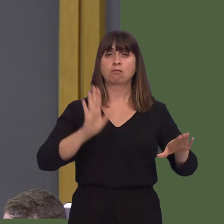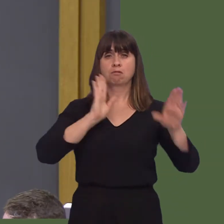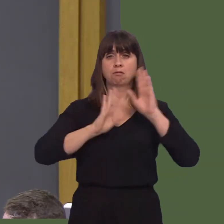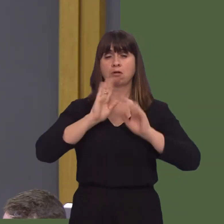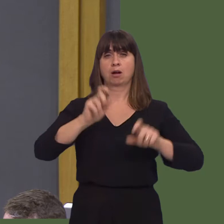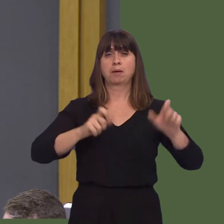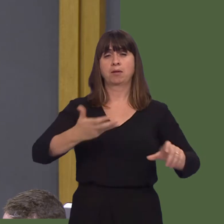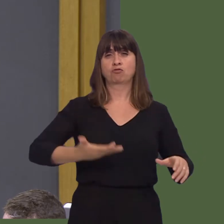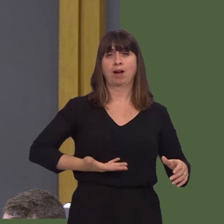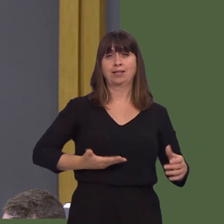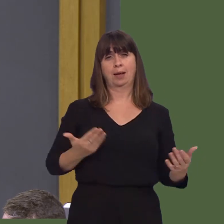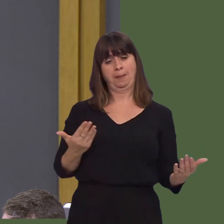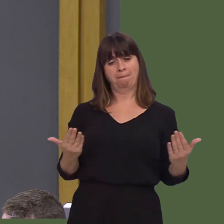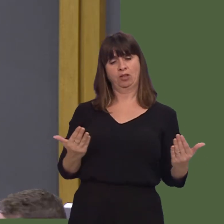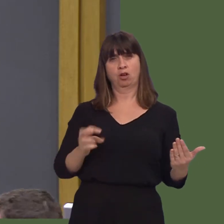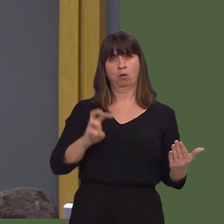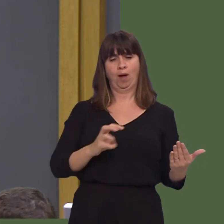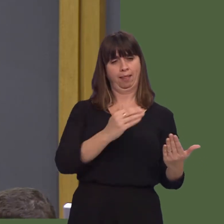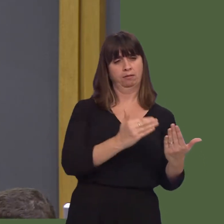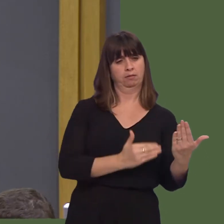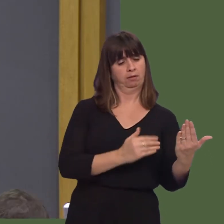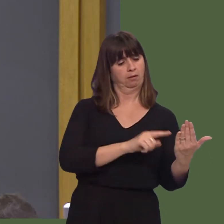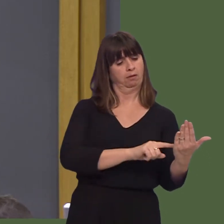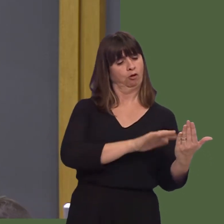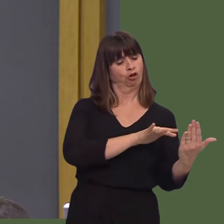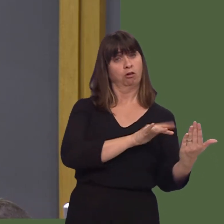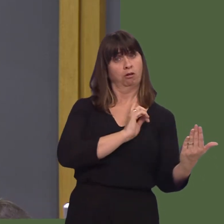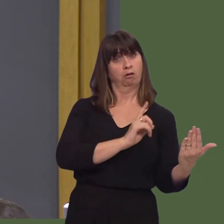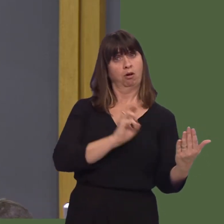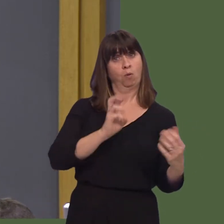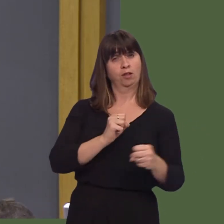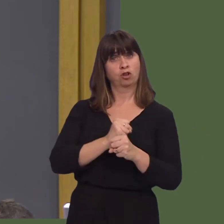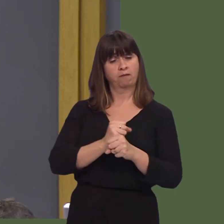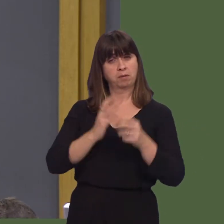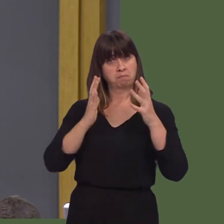Welsh Ministers do have to give due regard to specific provisions of the UN Convention